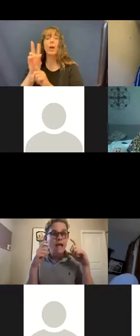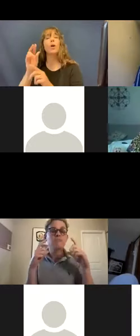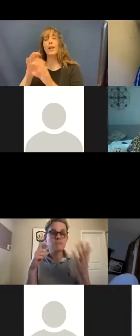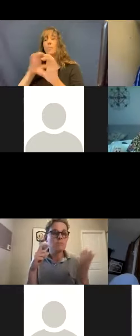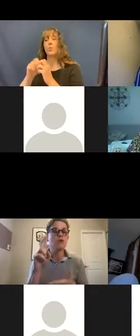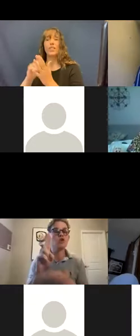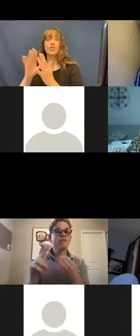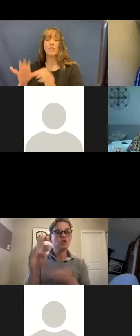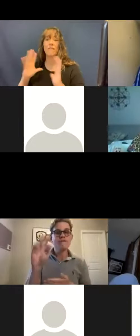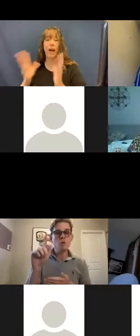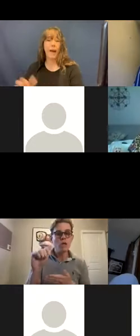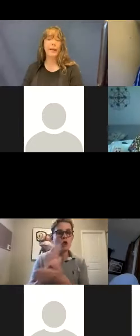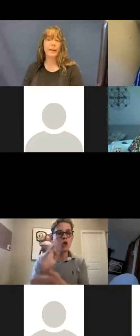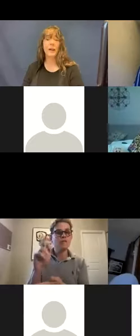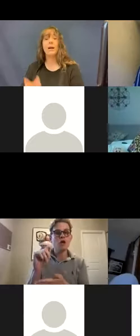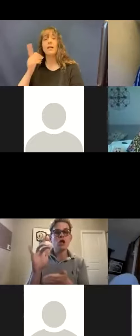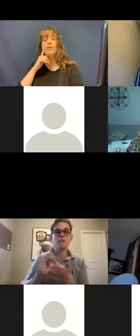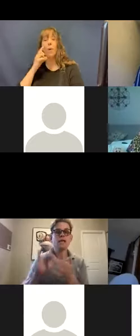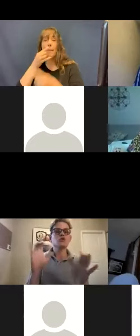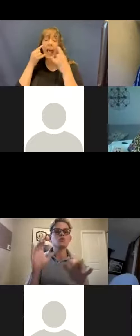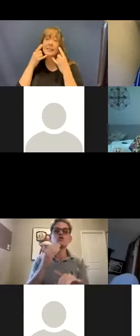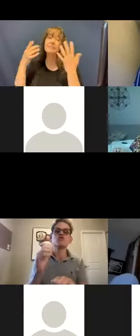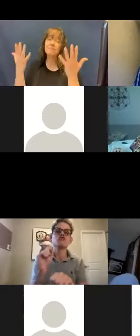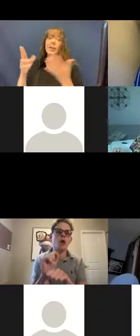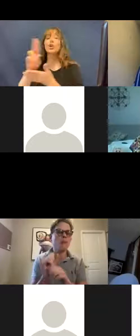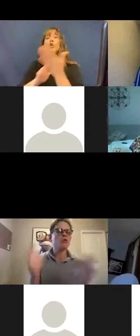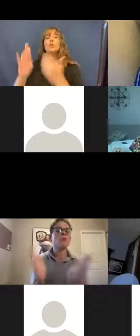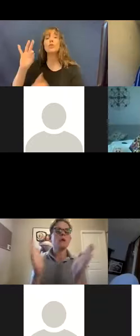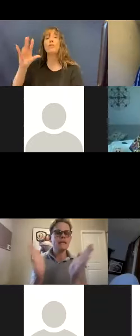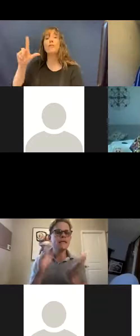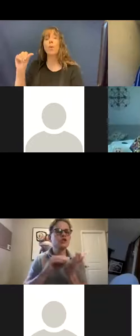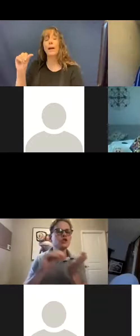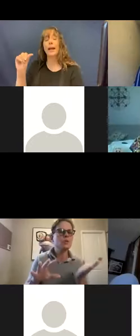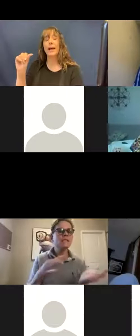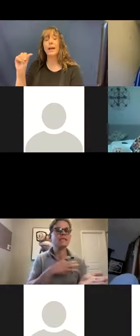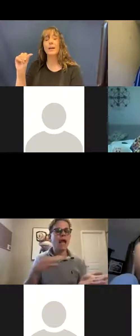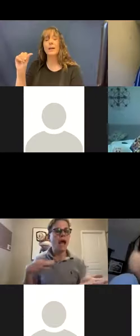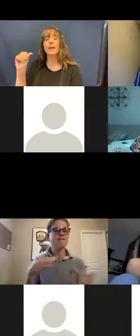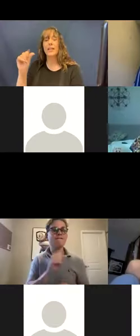fine. For masks, the University of Florida has been really great. They have promoted